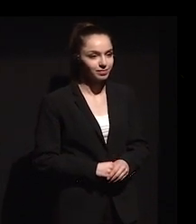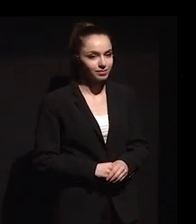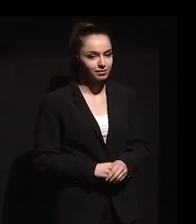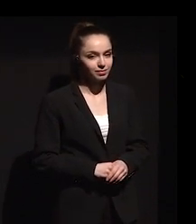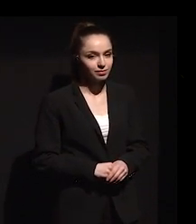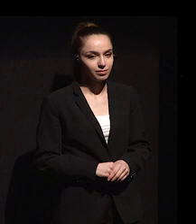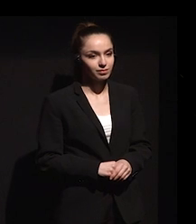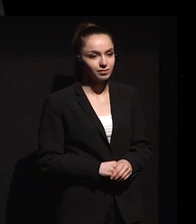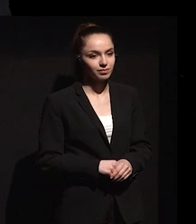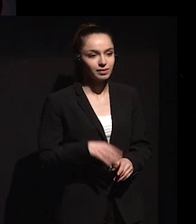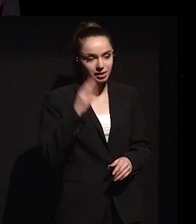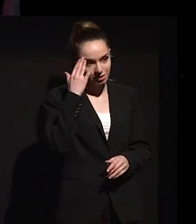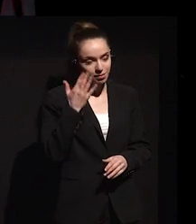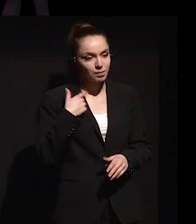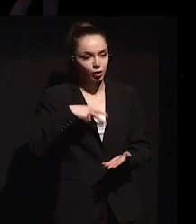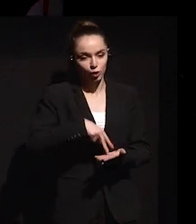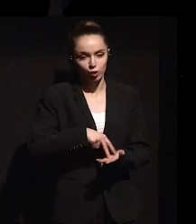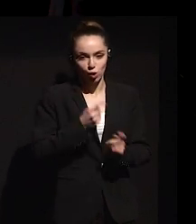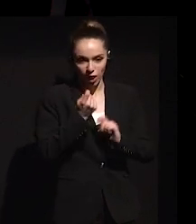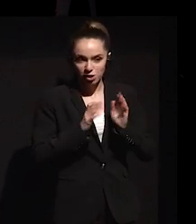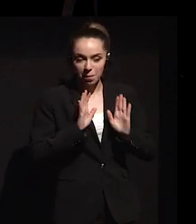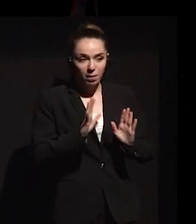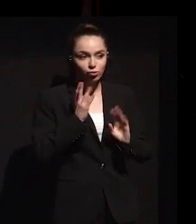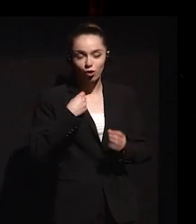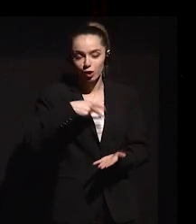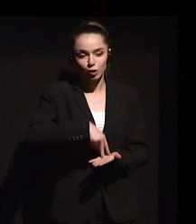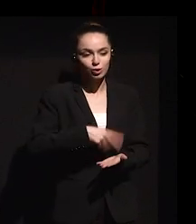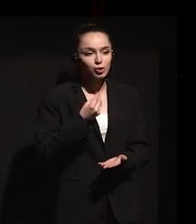I will use the lectern, not because I'm curious I'm not a great fan of speaking to a crowd